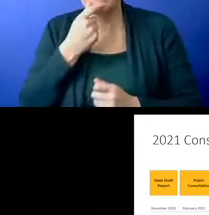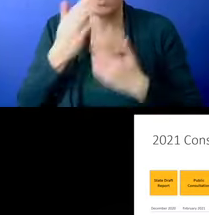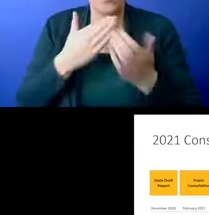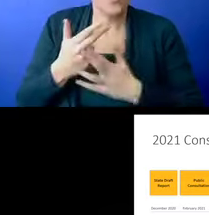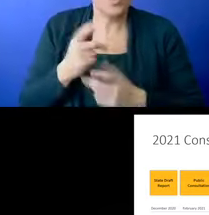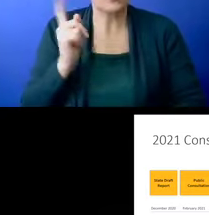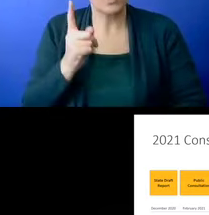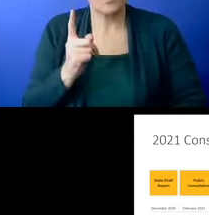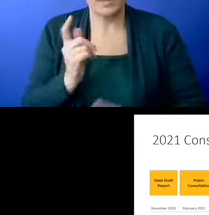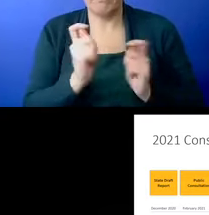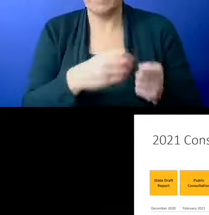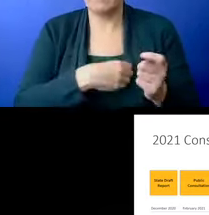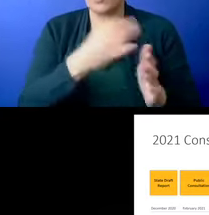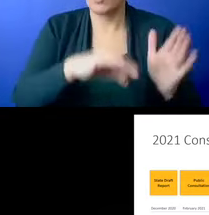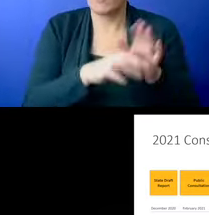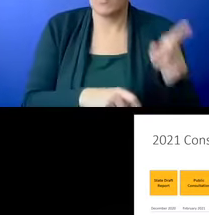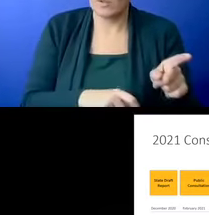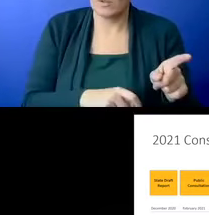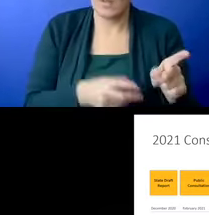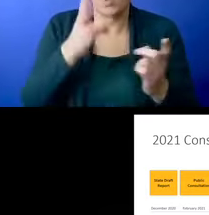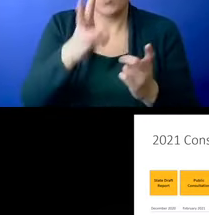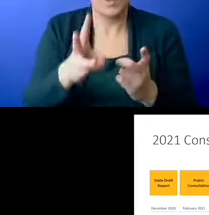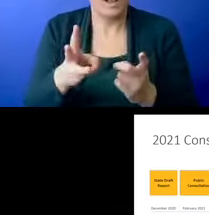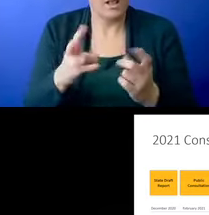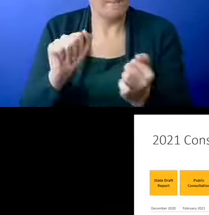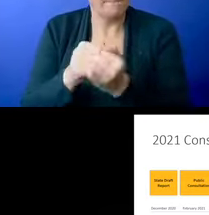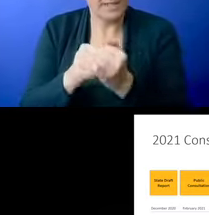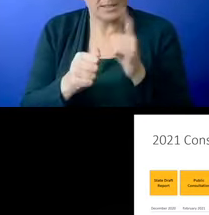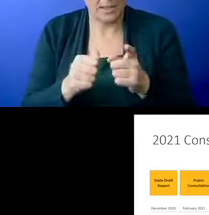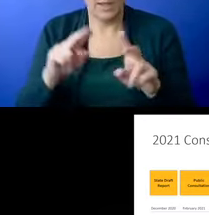and at a public hearing, they can ask the State for its final information,